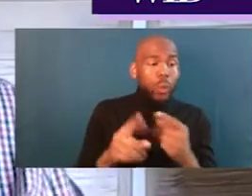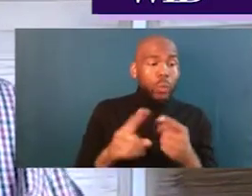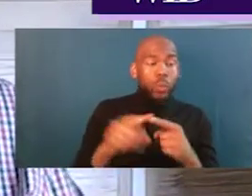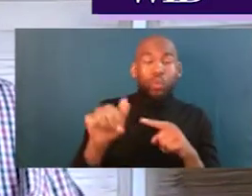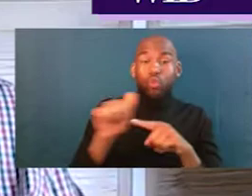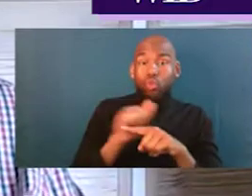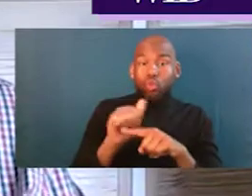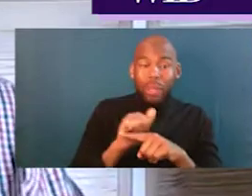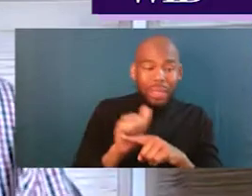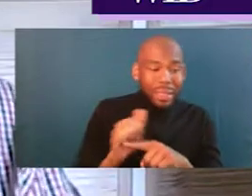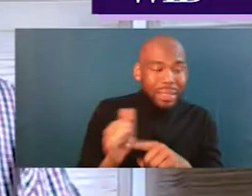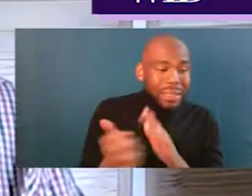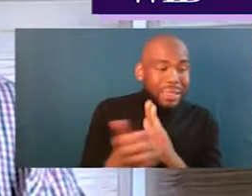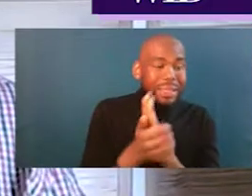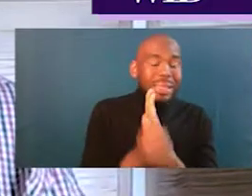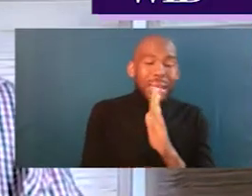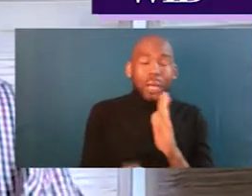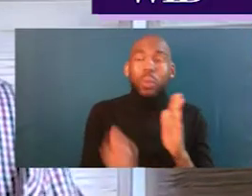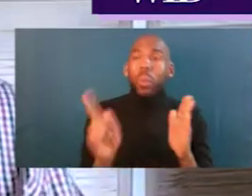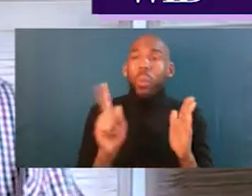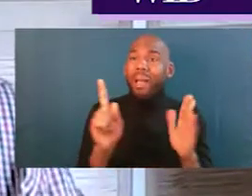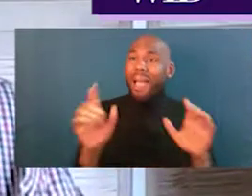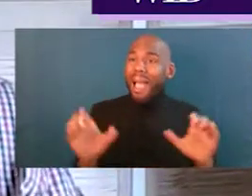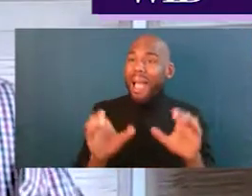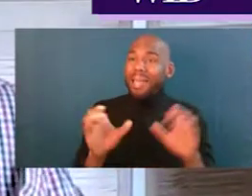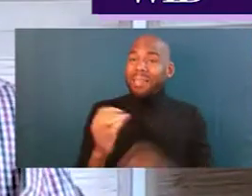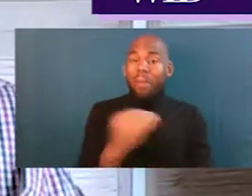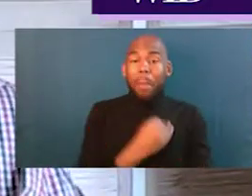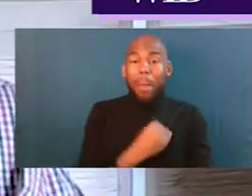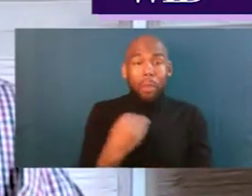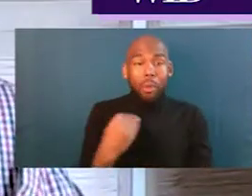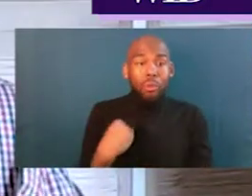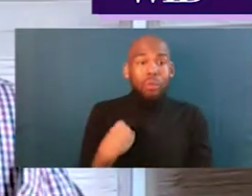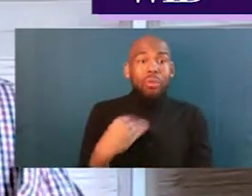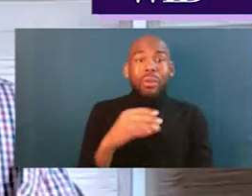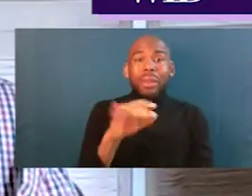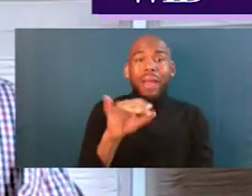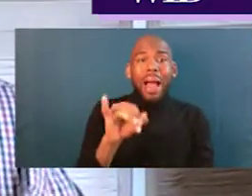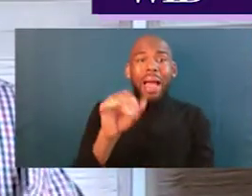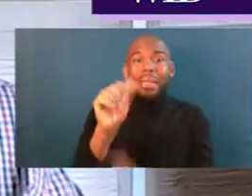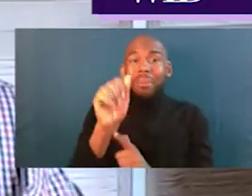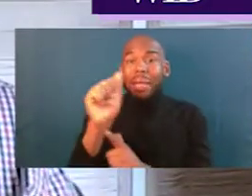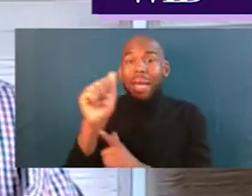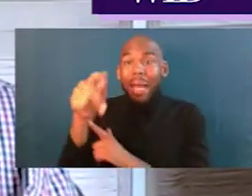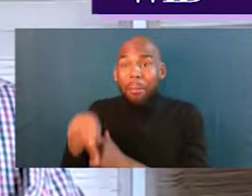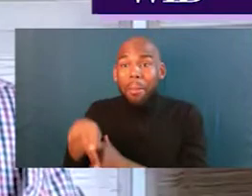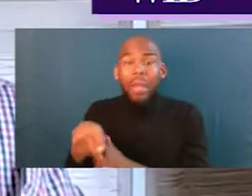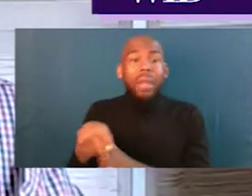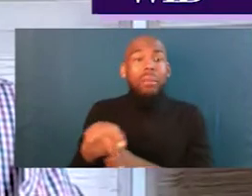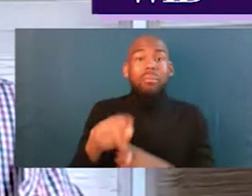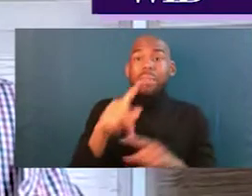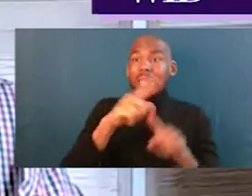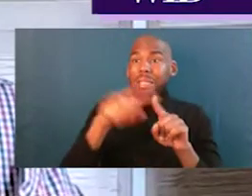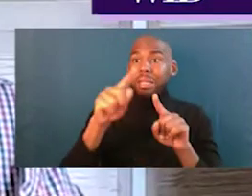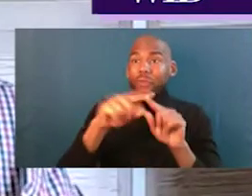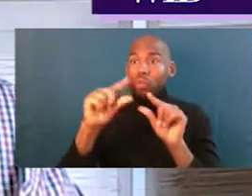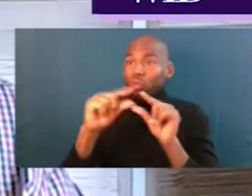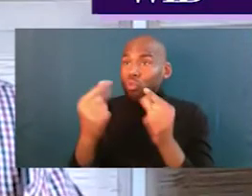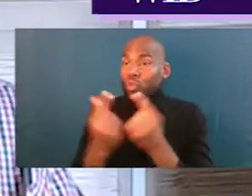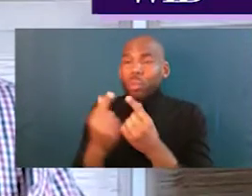skills development. We re active members of the IAAP, signed up for the ILO GBDN, Business